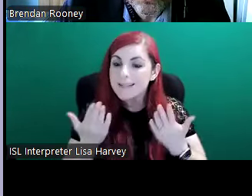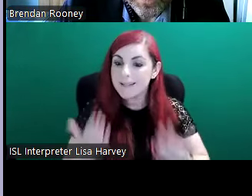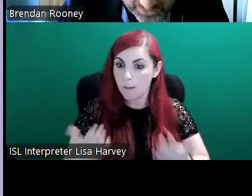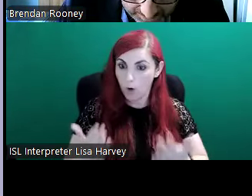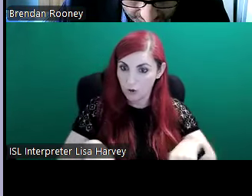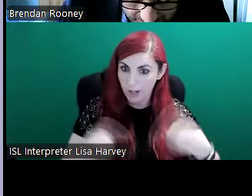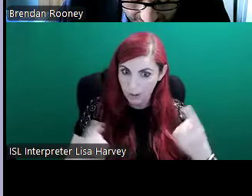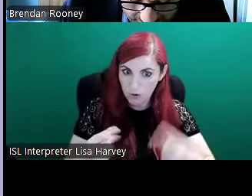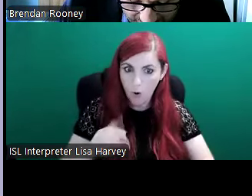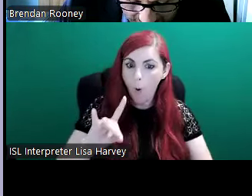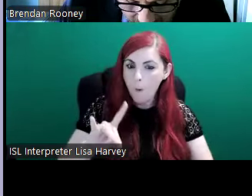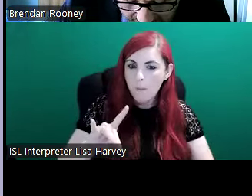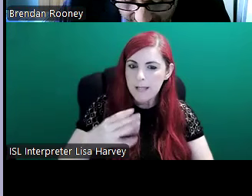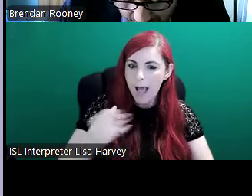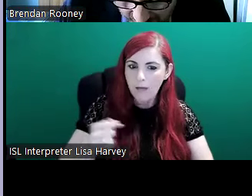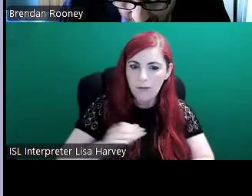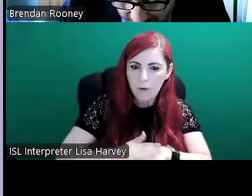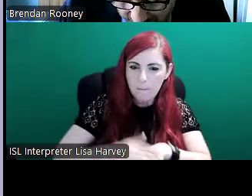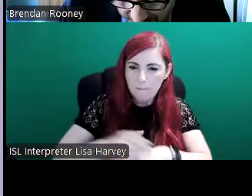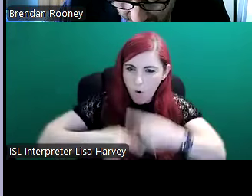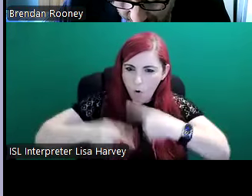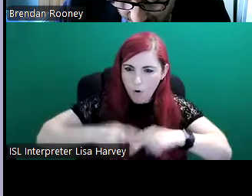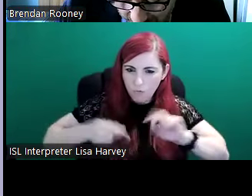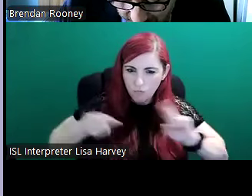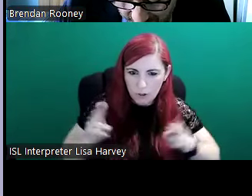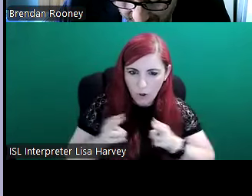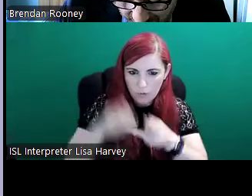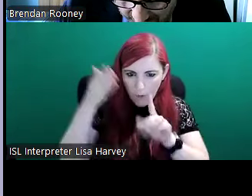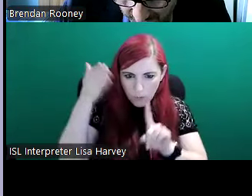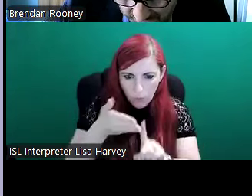more reductive approach and took the extra measure of assigning descriptive secular